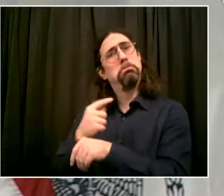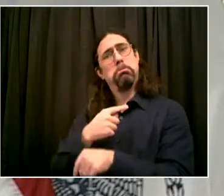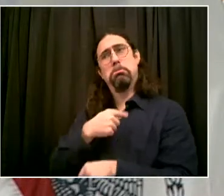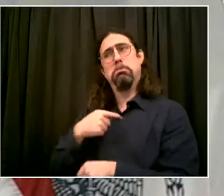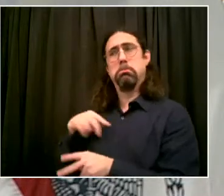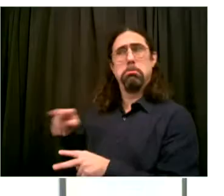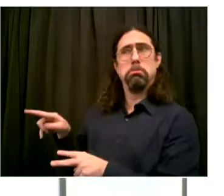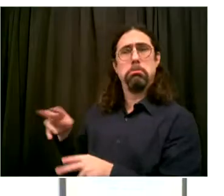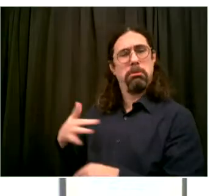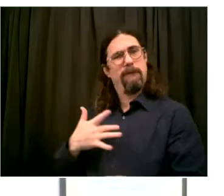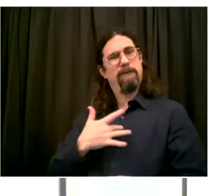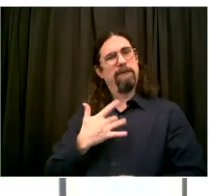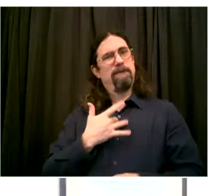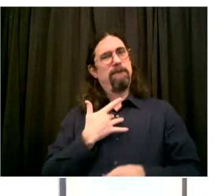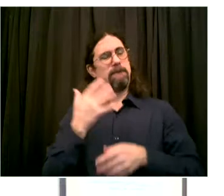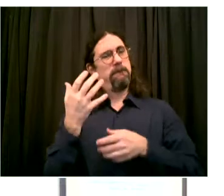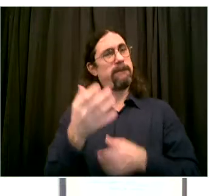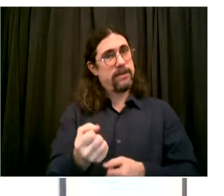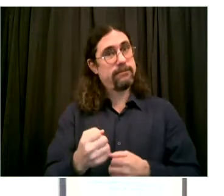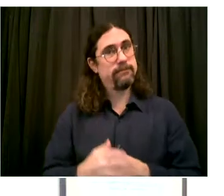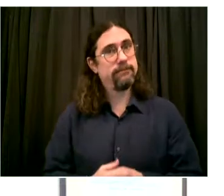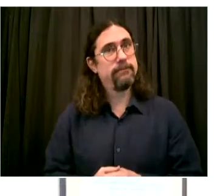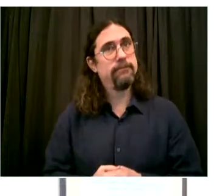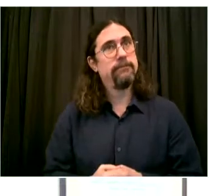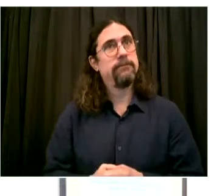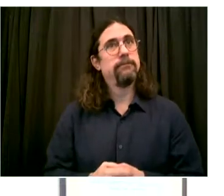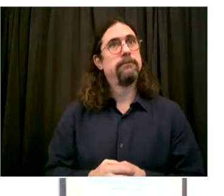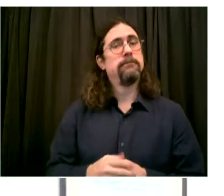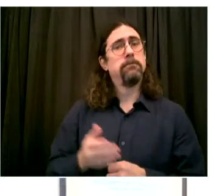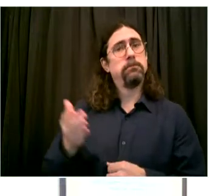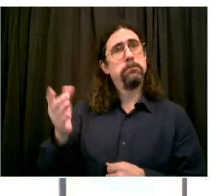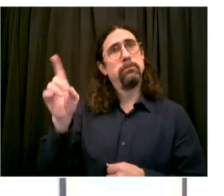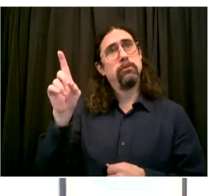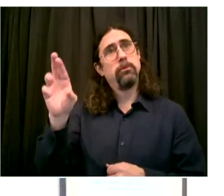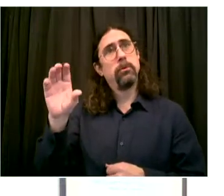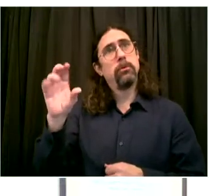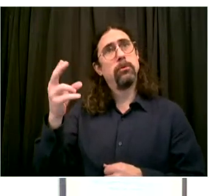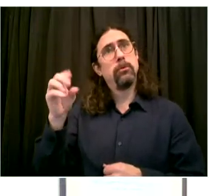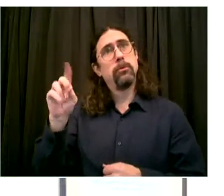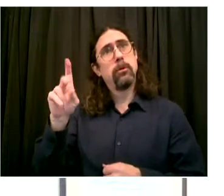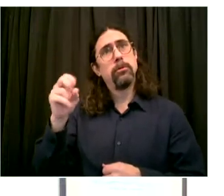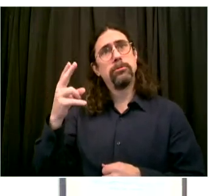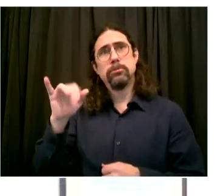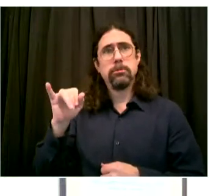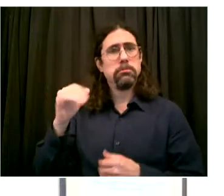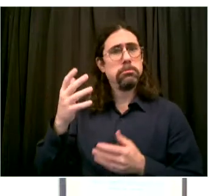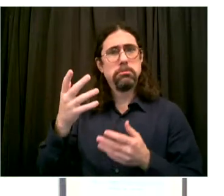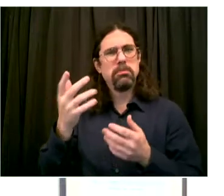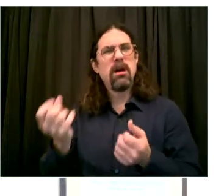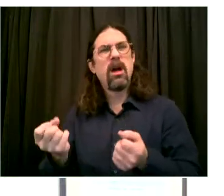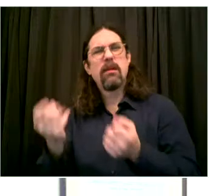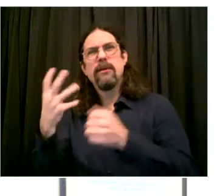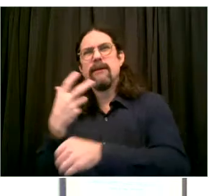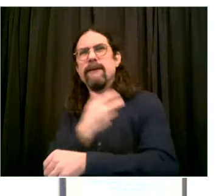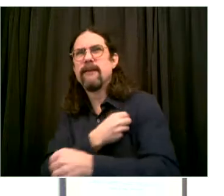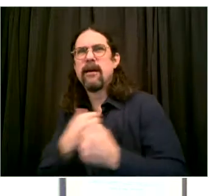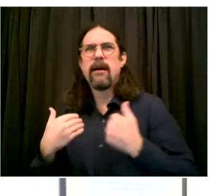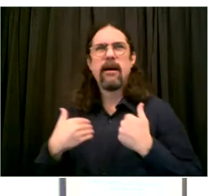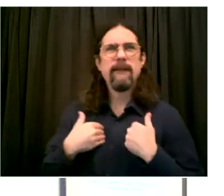TO GET BETTER IN HTHTE COCONGMI DAY DR. CHOKSHI DO WANT TO TALK ABOUT APPOINTMENTS AND